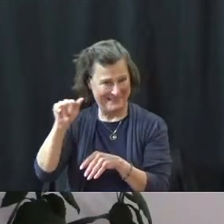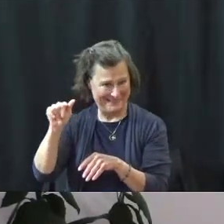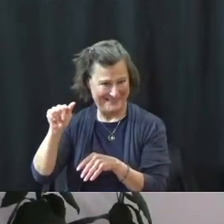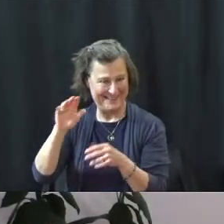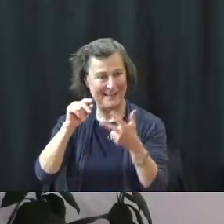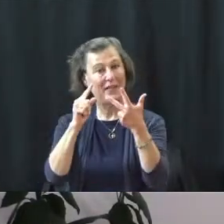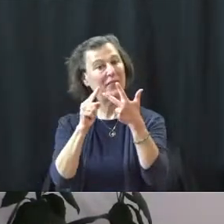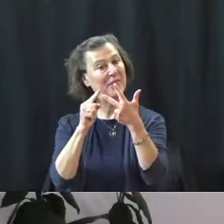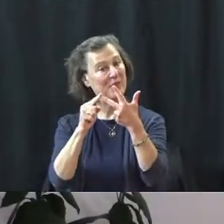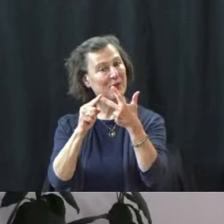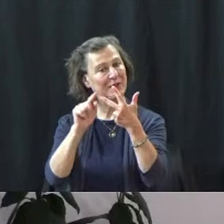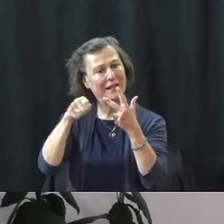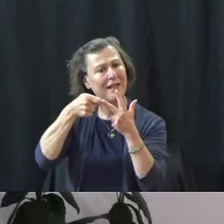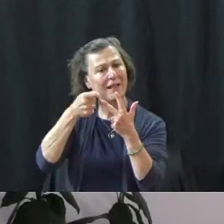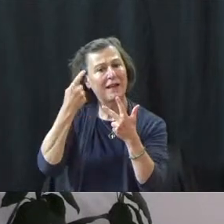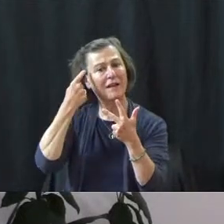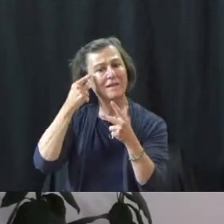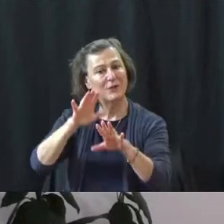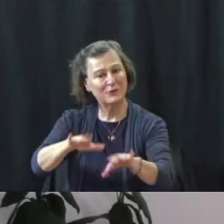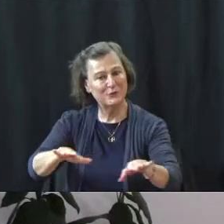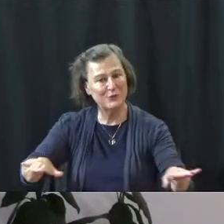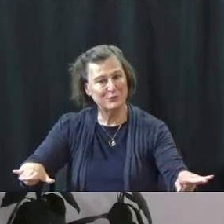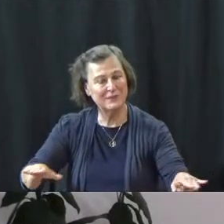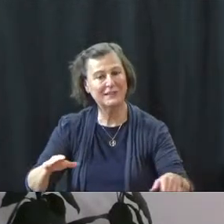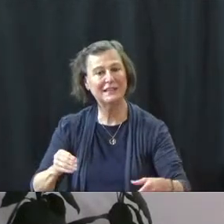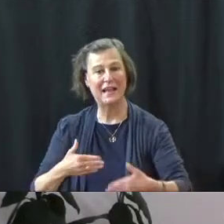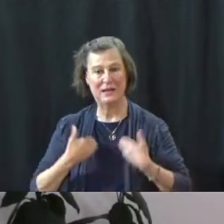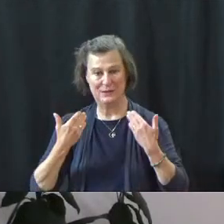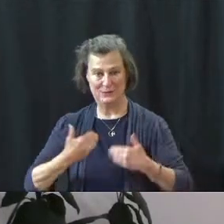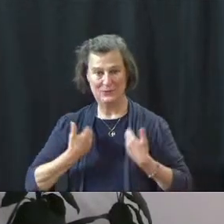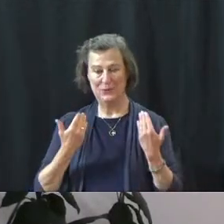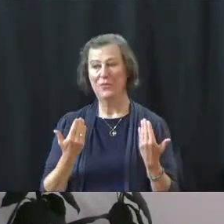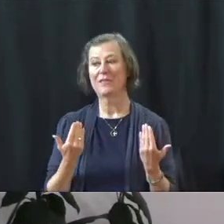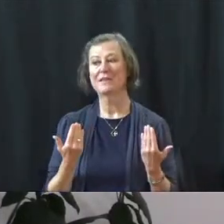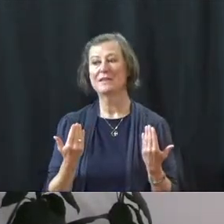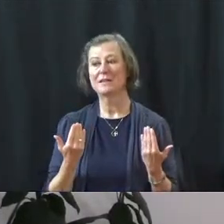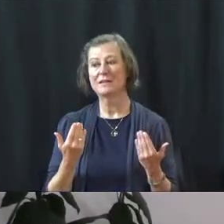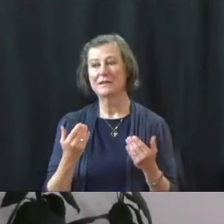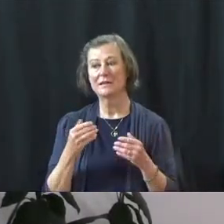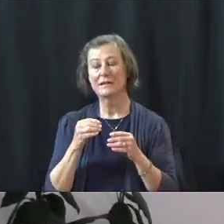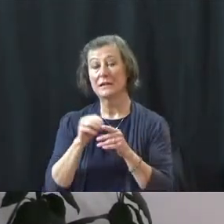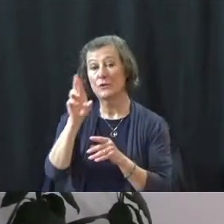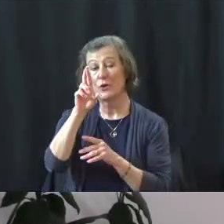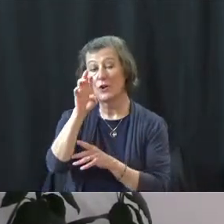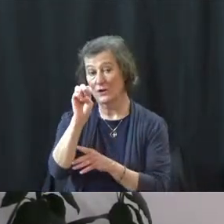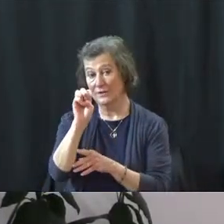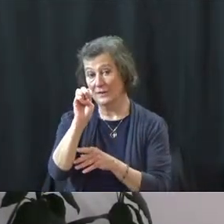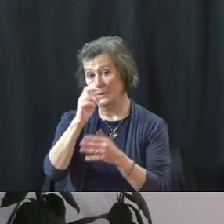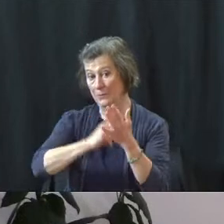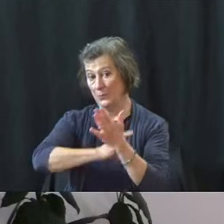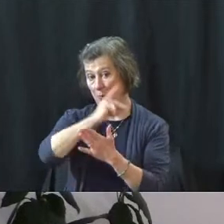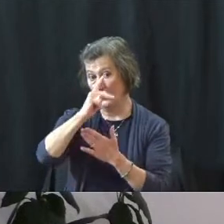And we light our third chalice for our children and youth in our Religious Education program